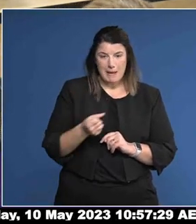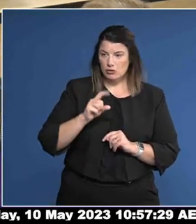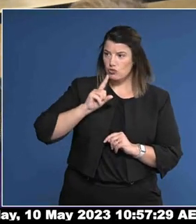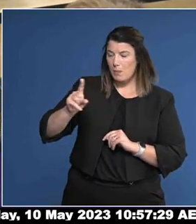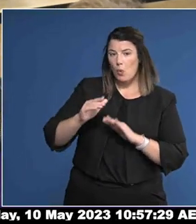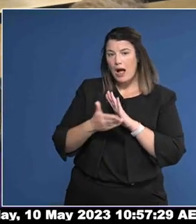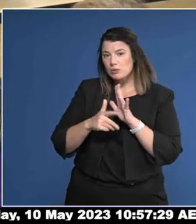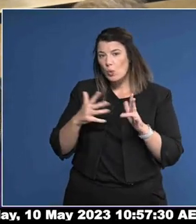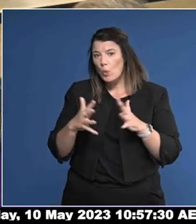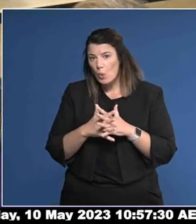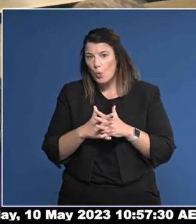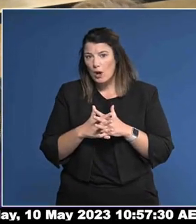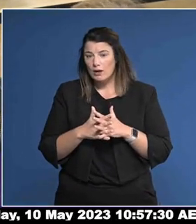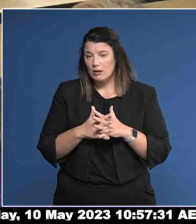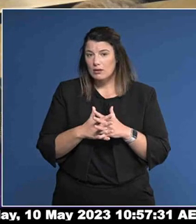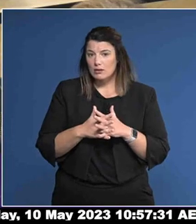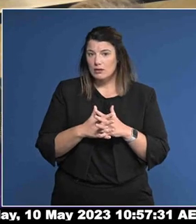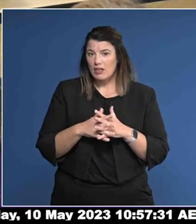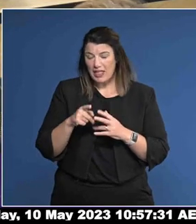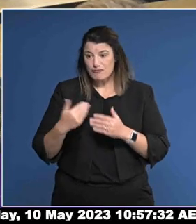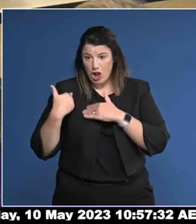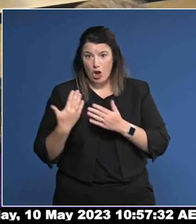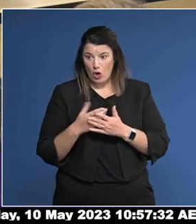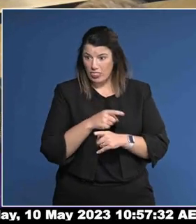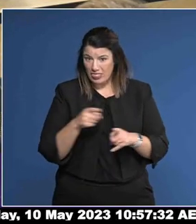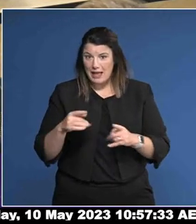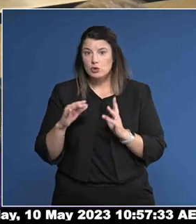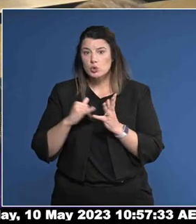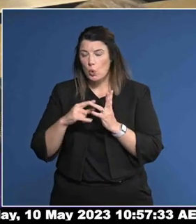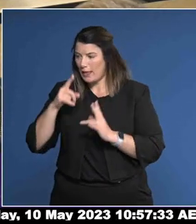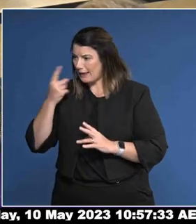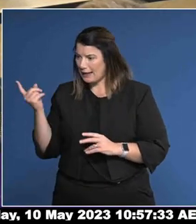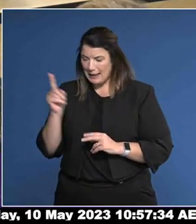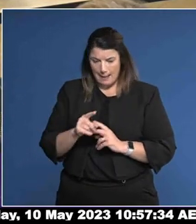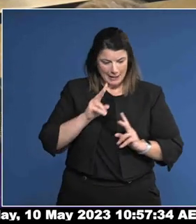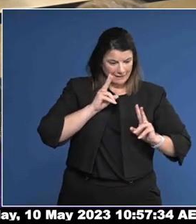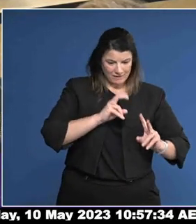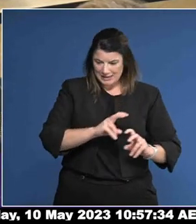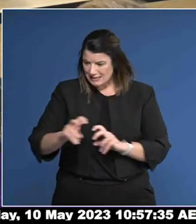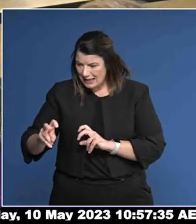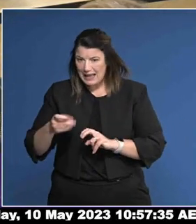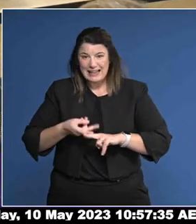be able to investigate whether a concern of suspected